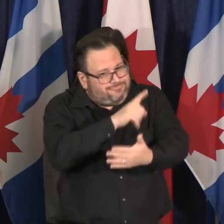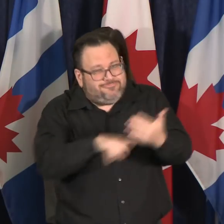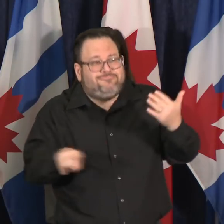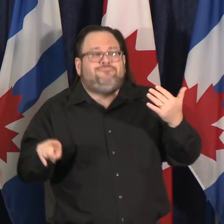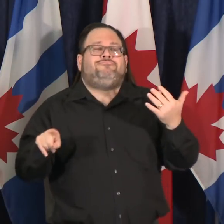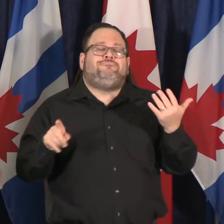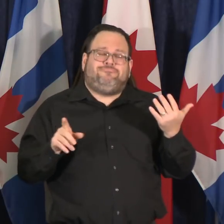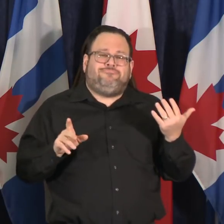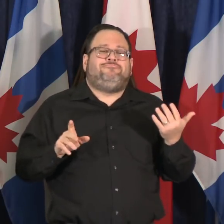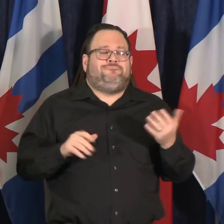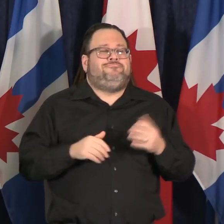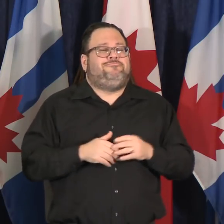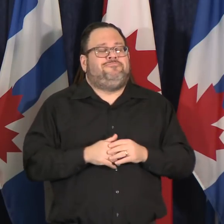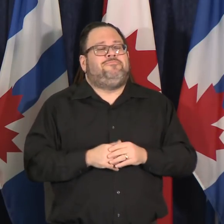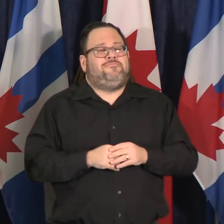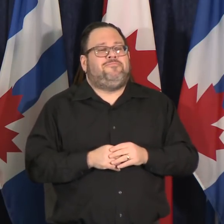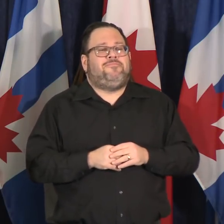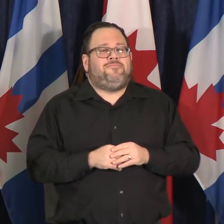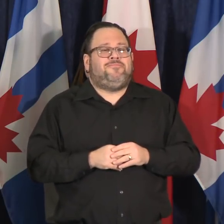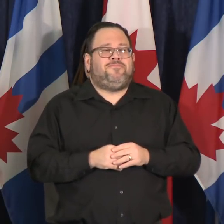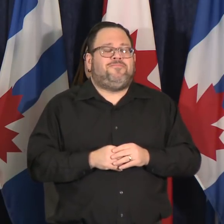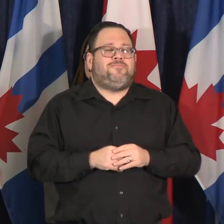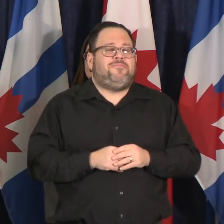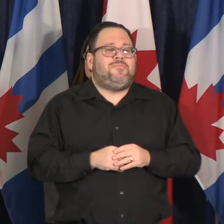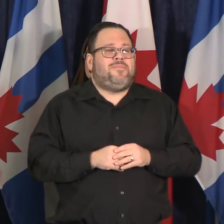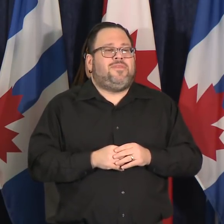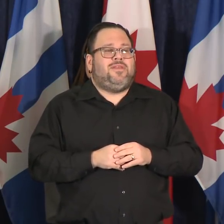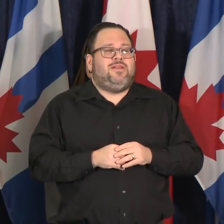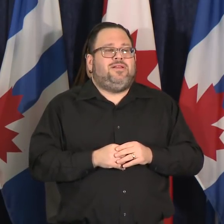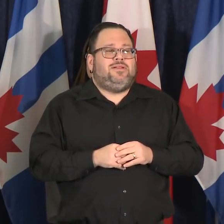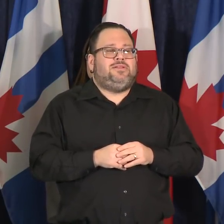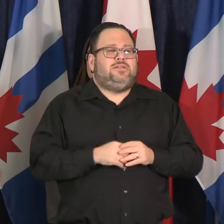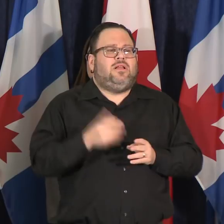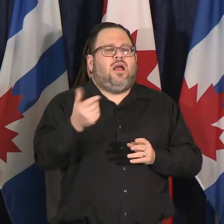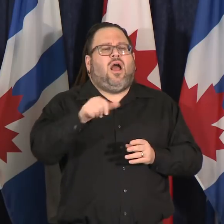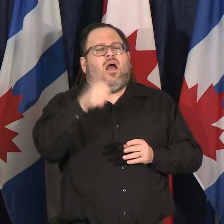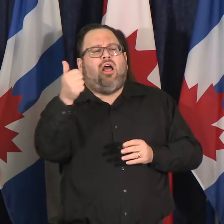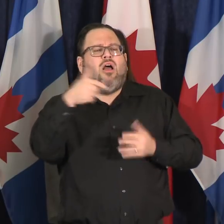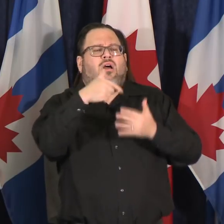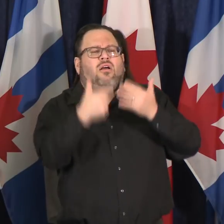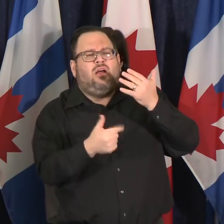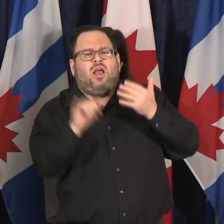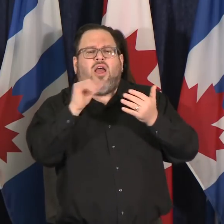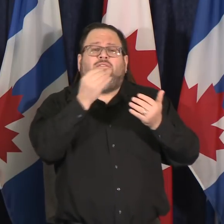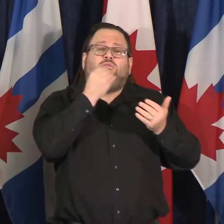dine safe and body safe inspections are suspended emergency inspections related